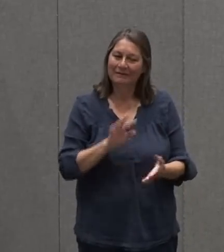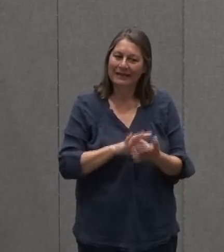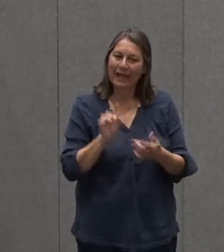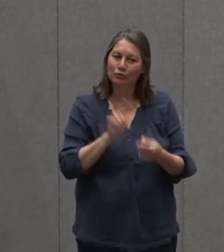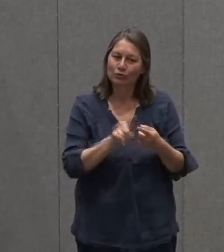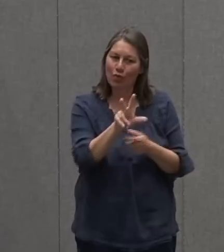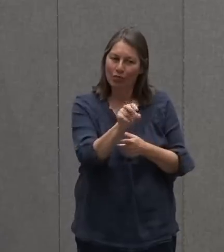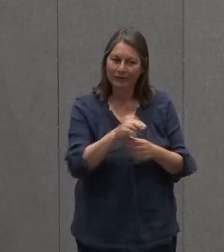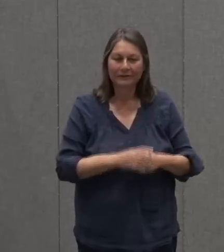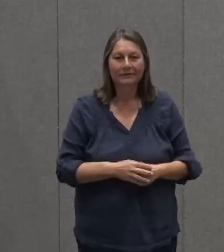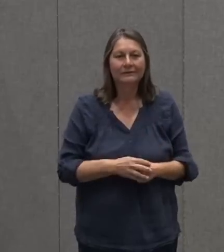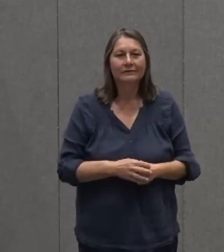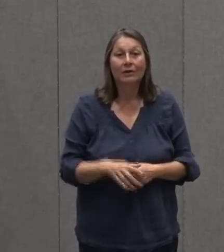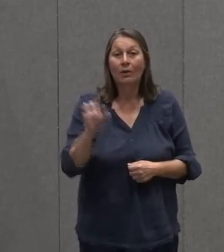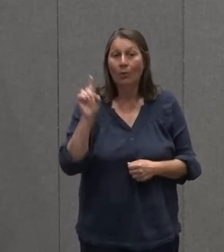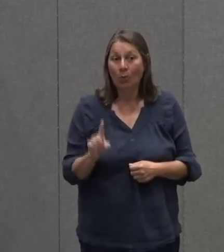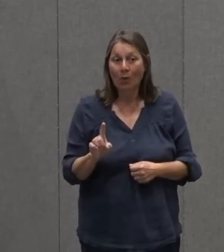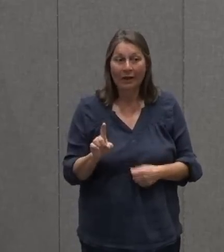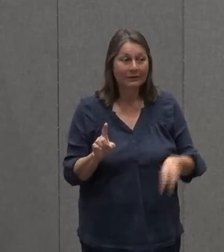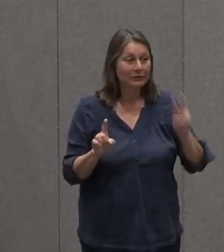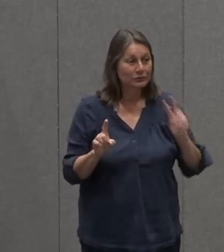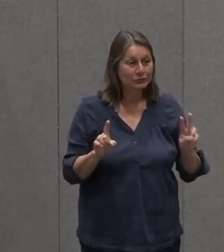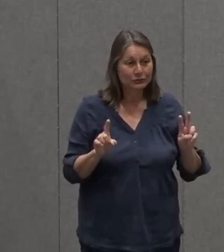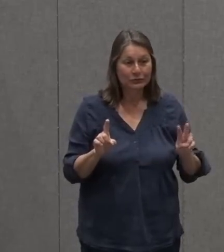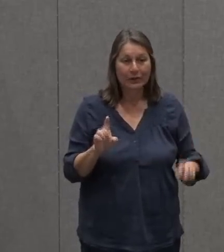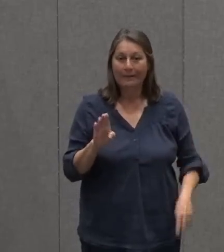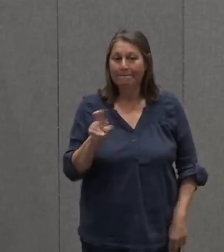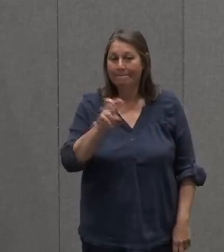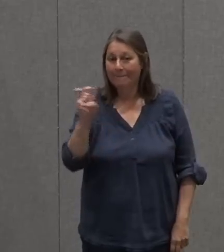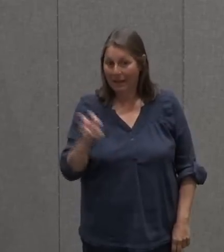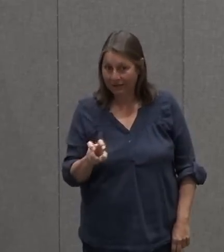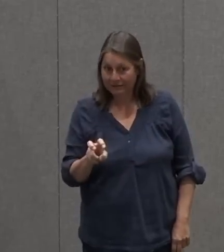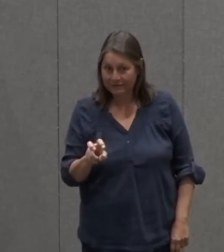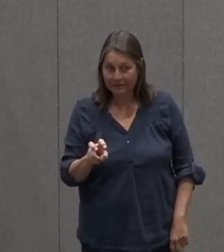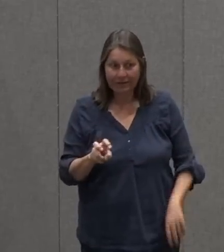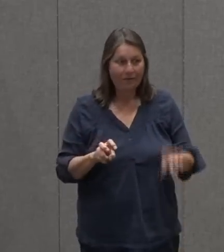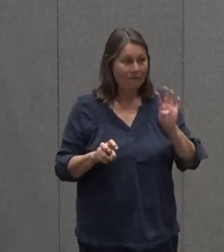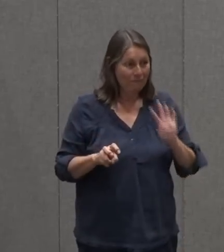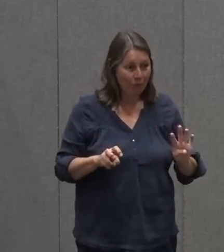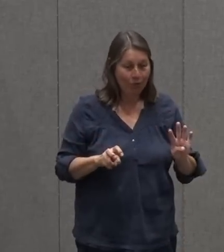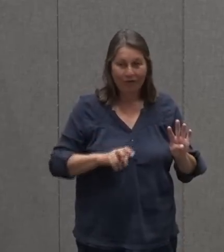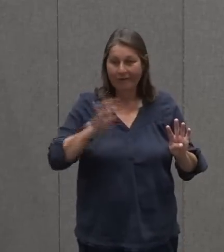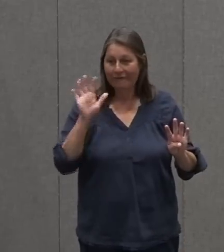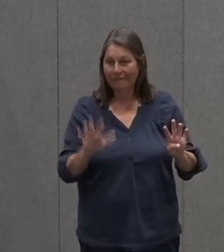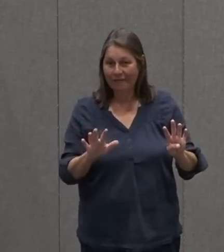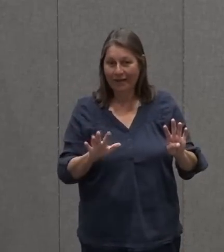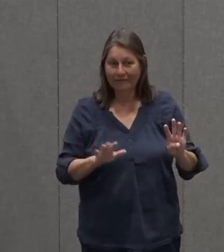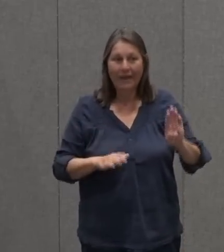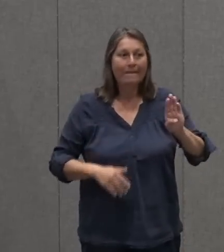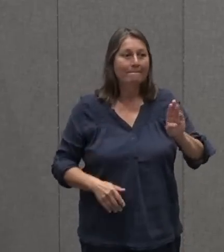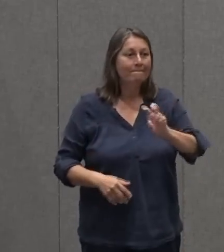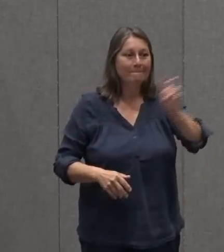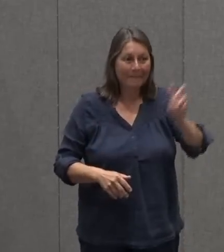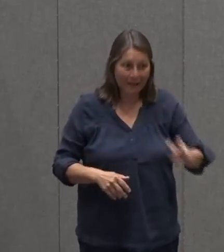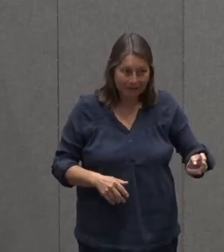All right, one. Two. Buzz. Four. Five. Buzz.